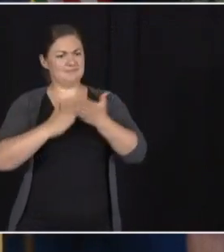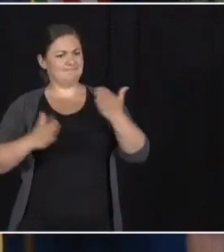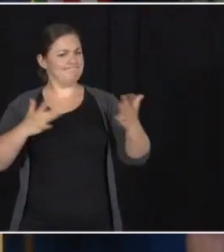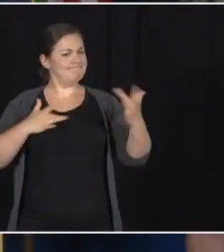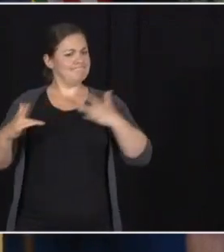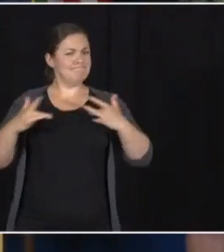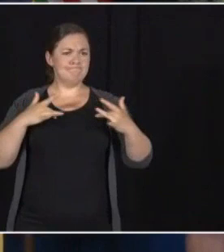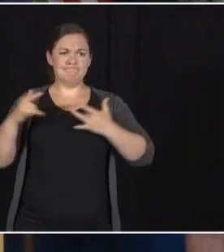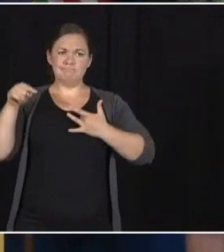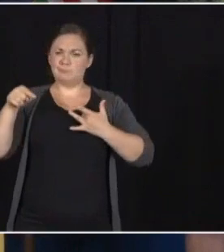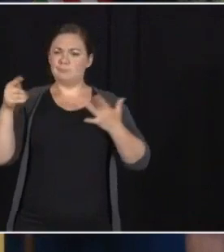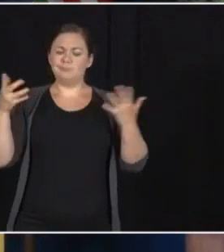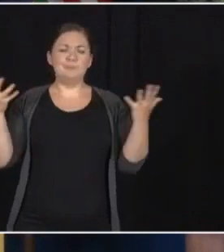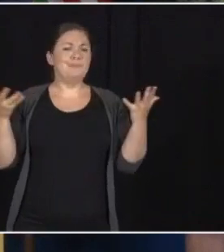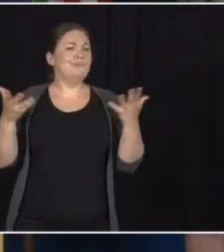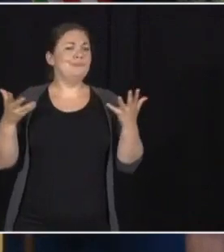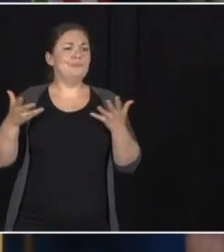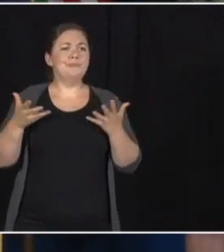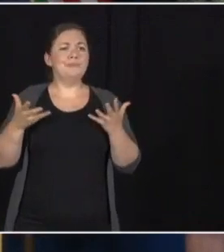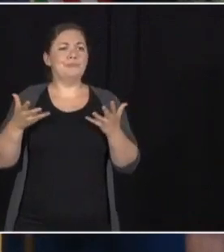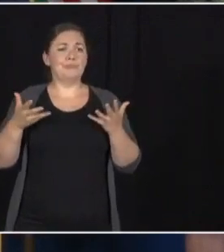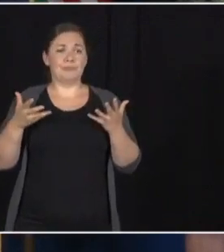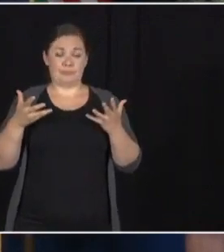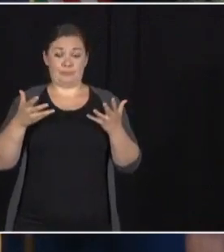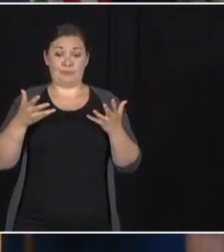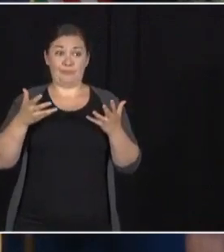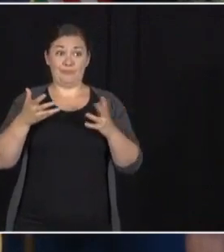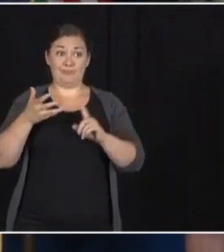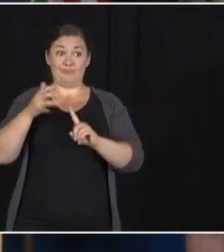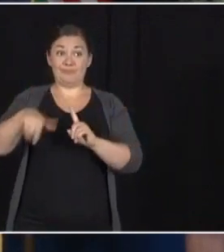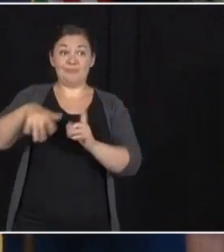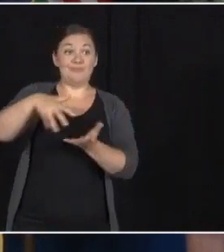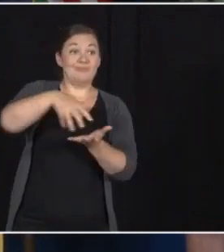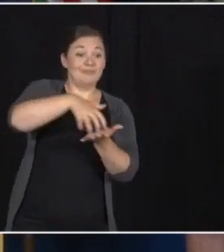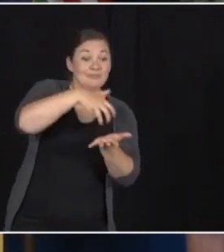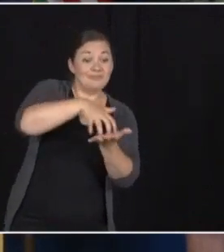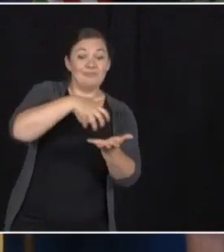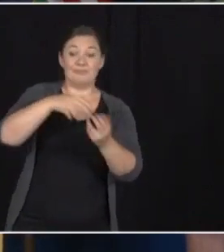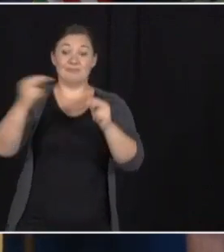Hi Premier. I'm wondering about some concerns on fast tracking these developments around transit stations.